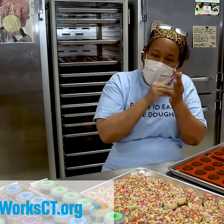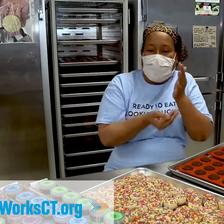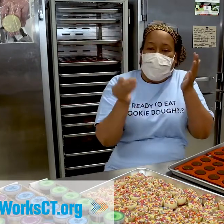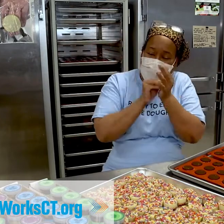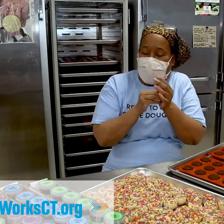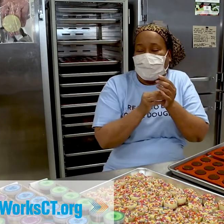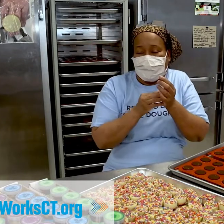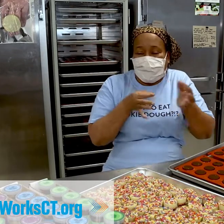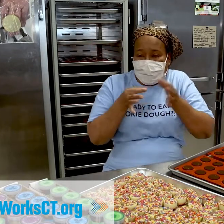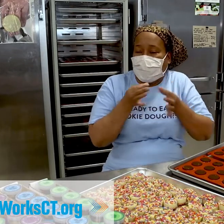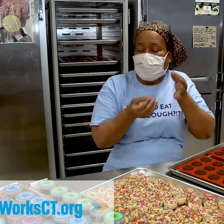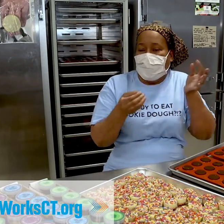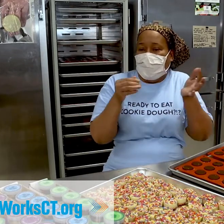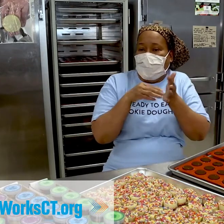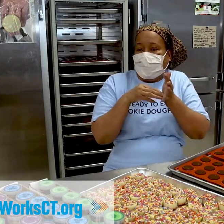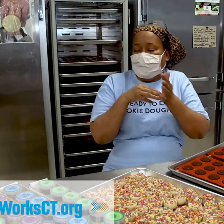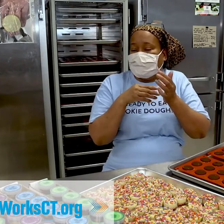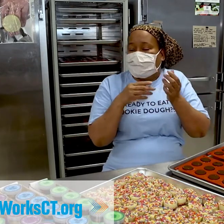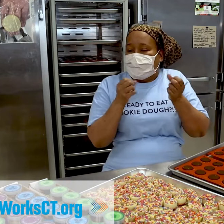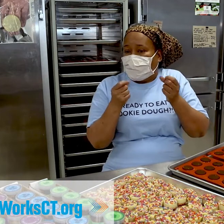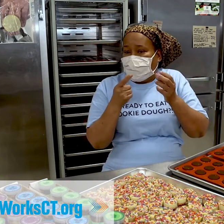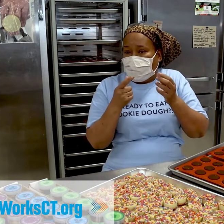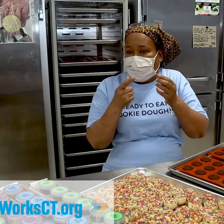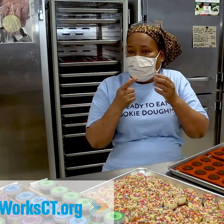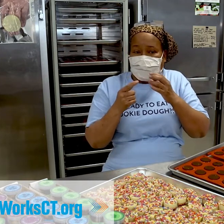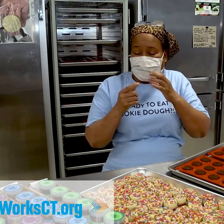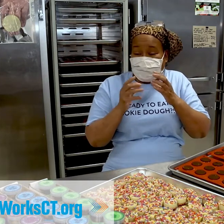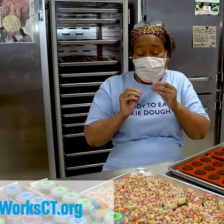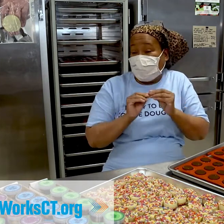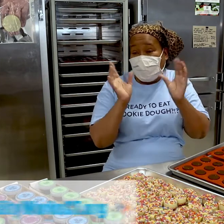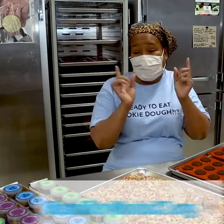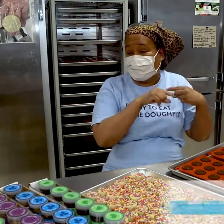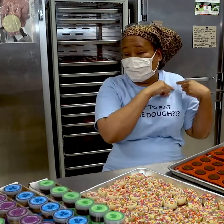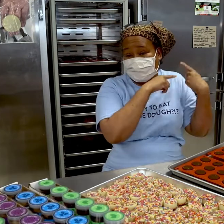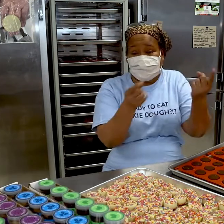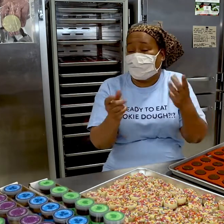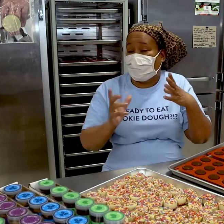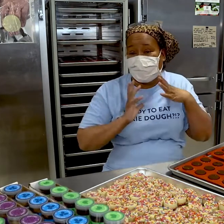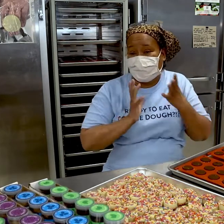would be a little bit of misunderstanding but um with the supports on the job I was able to learn